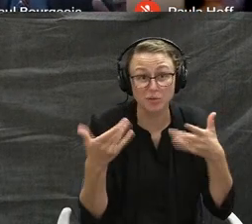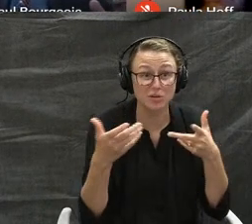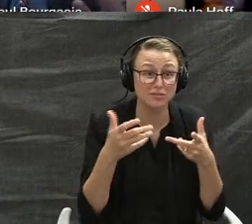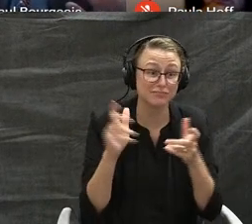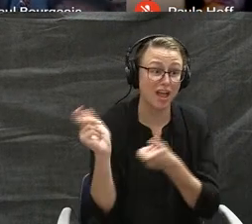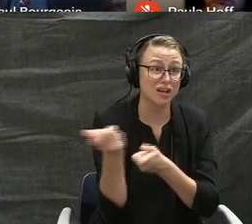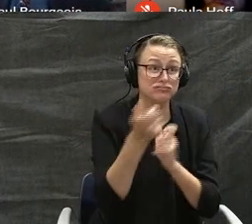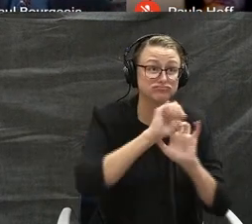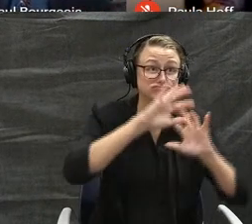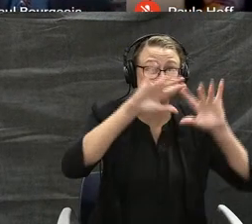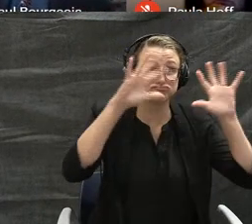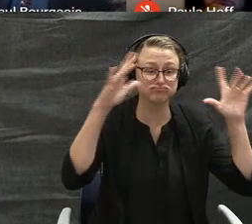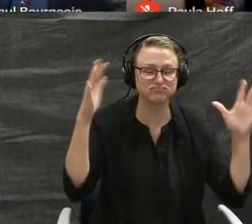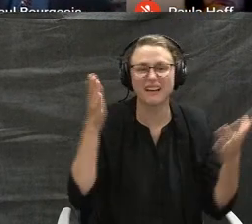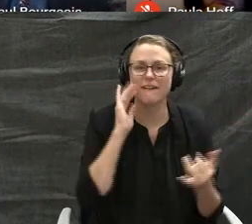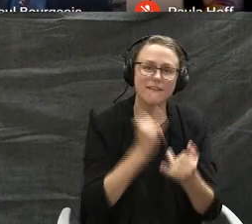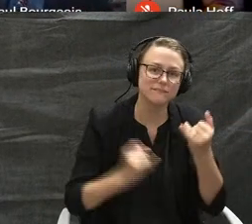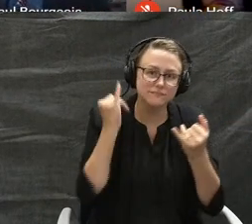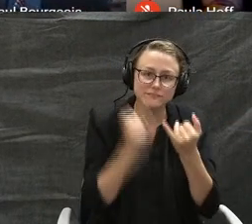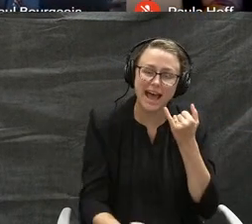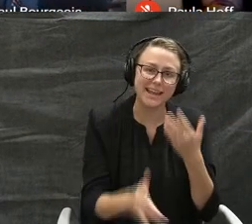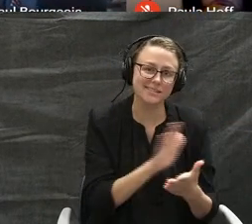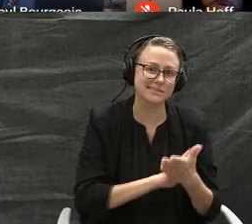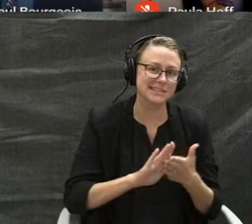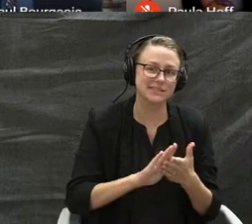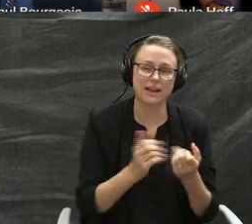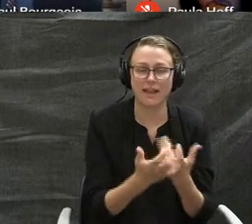will basically do another final disinfectant of everything. So